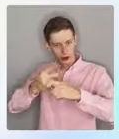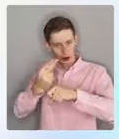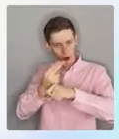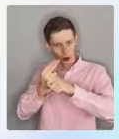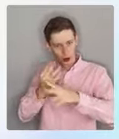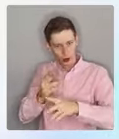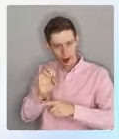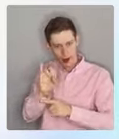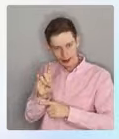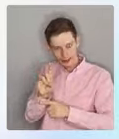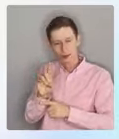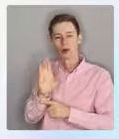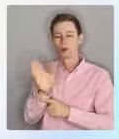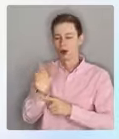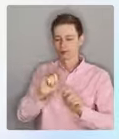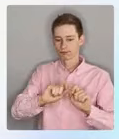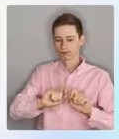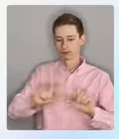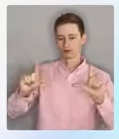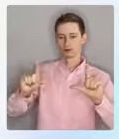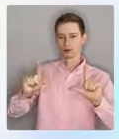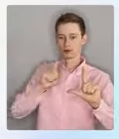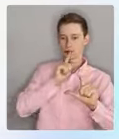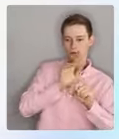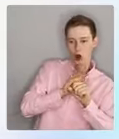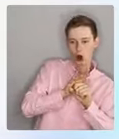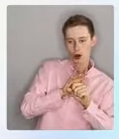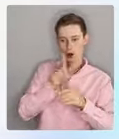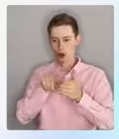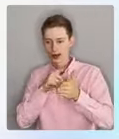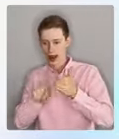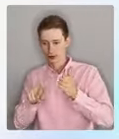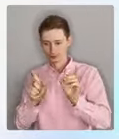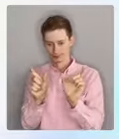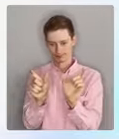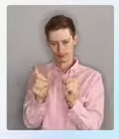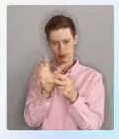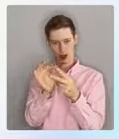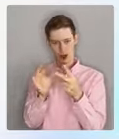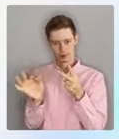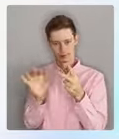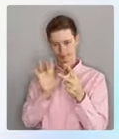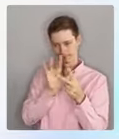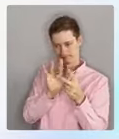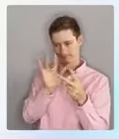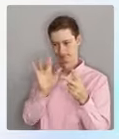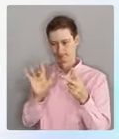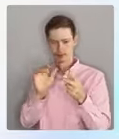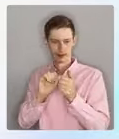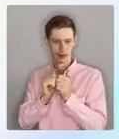and pops up a platform dialogue where the user can confirm or cancel the block.